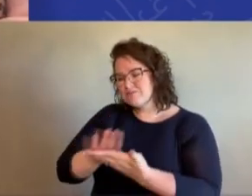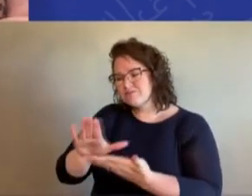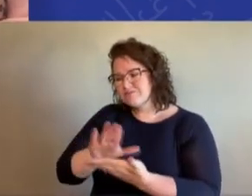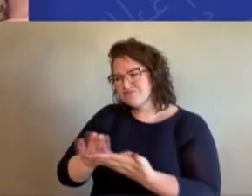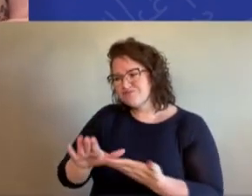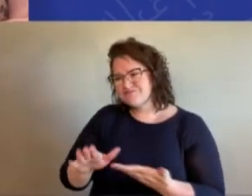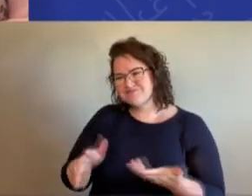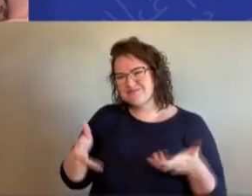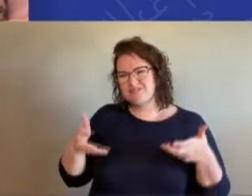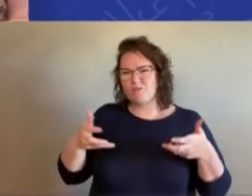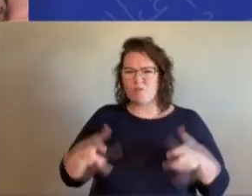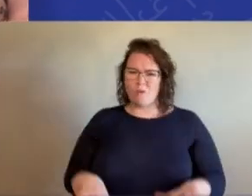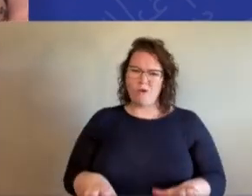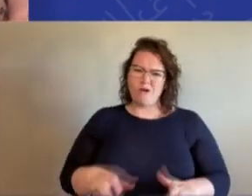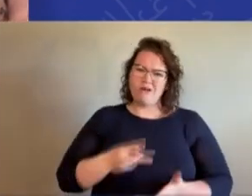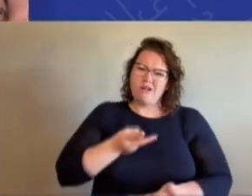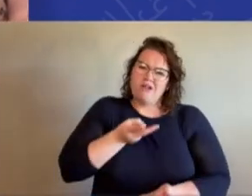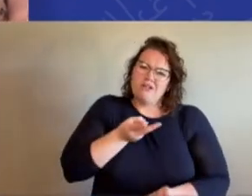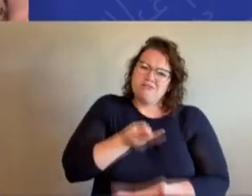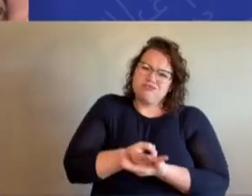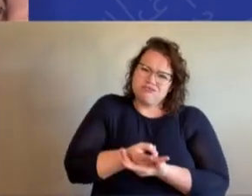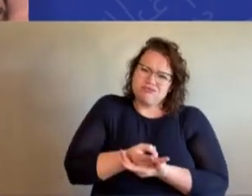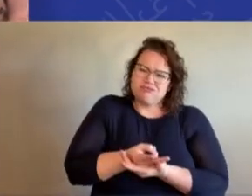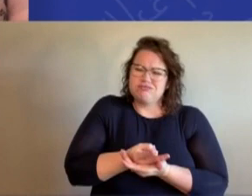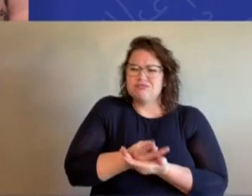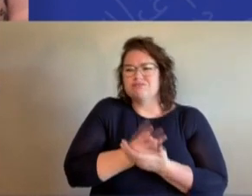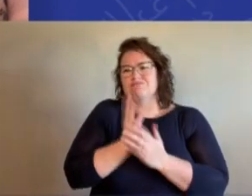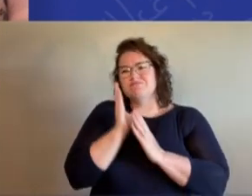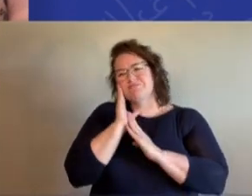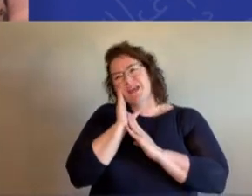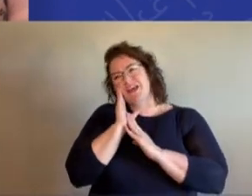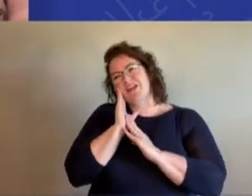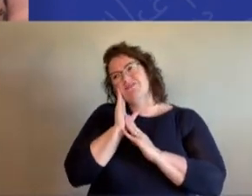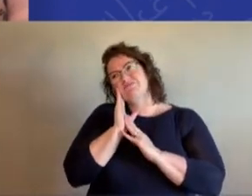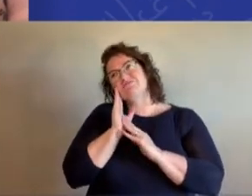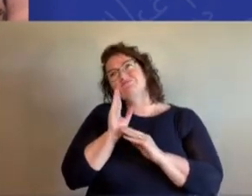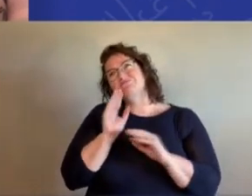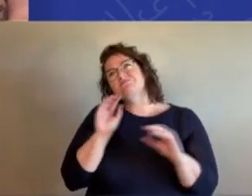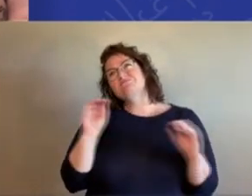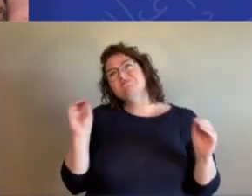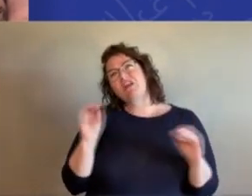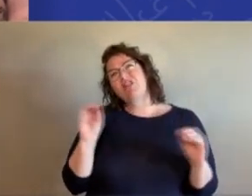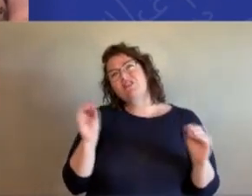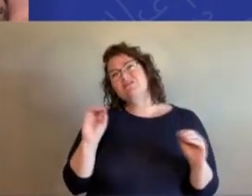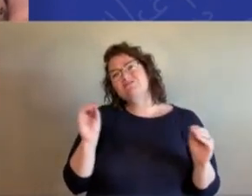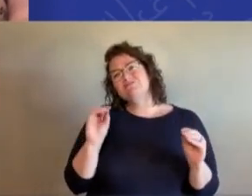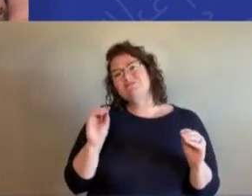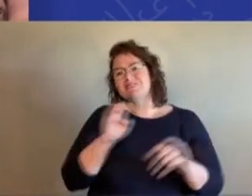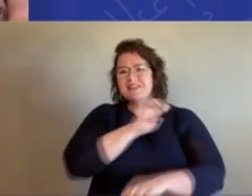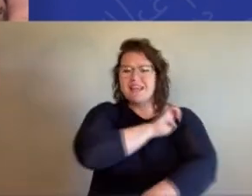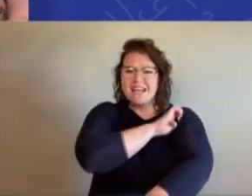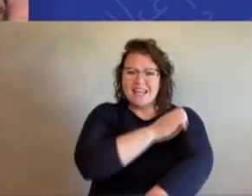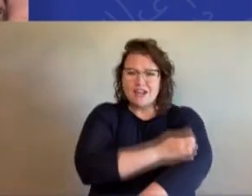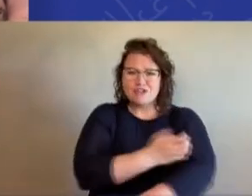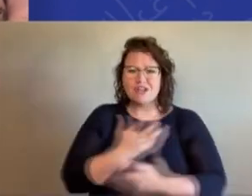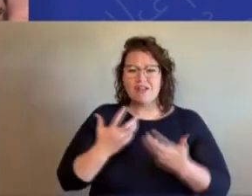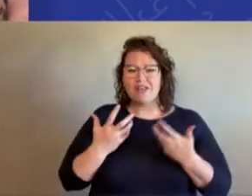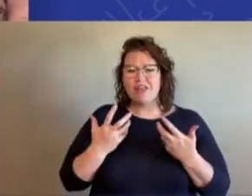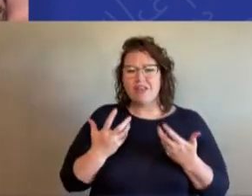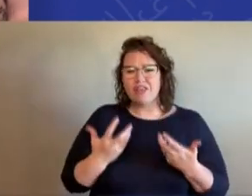though we know we should be doing our schoolwork or helping mom with some housework, or maybe we just feel like going and laying in bed and doing